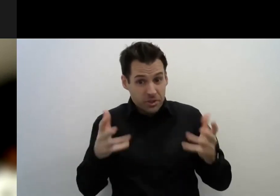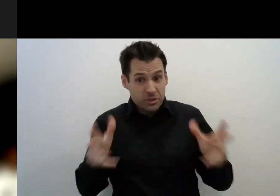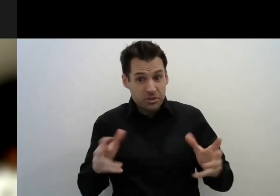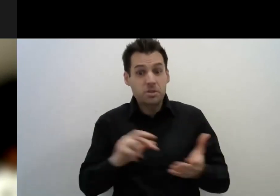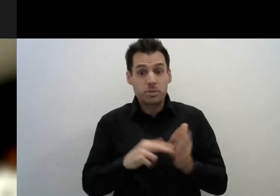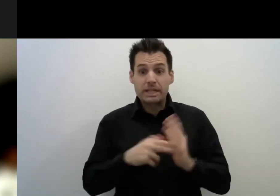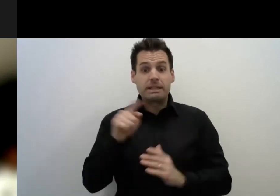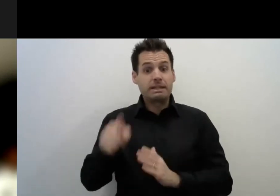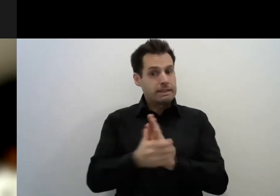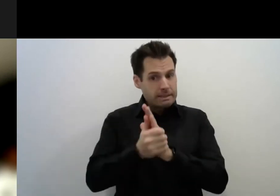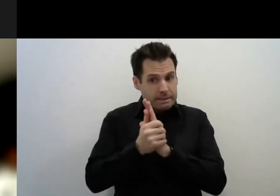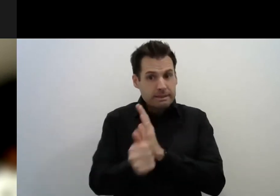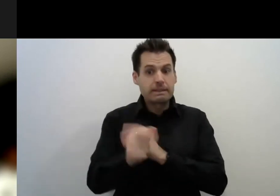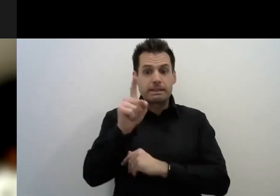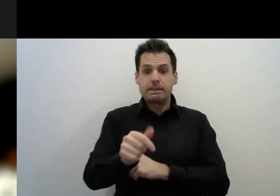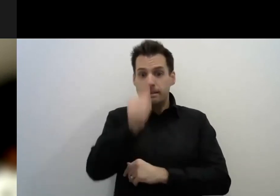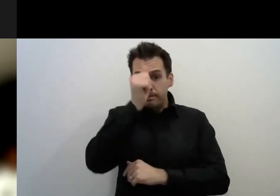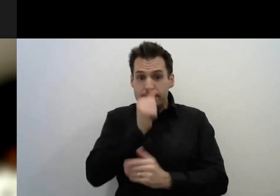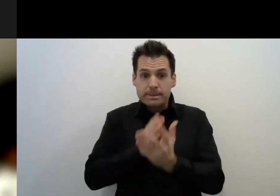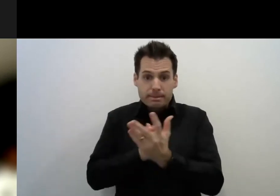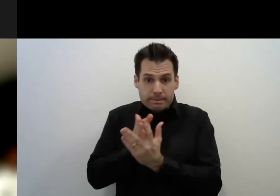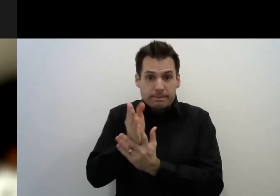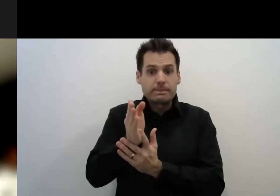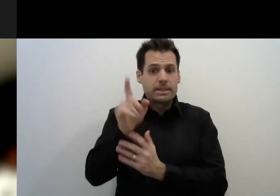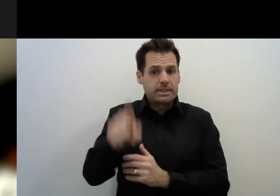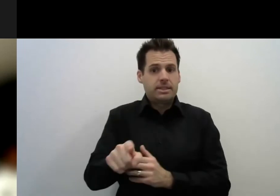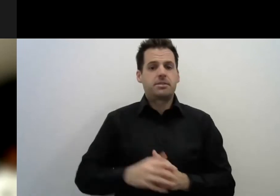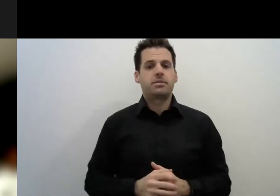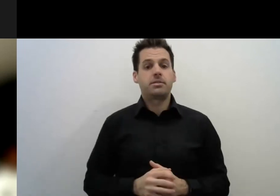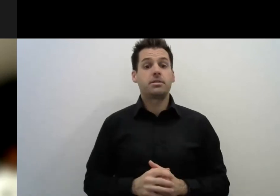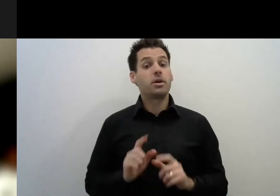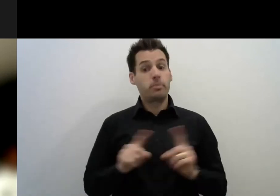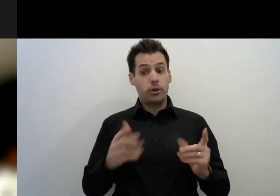and perseverance and i think you raise a really interesting question i'm just going to dive into